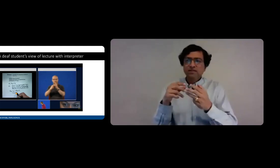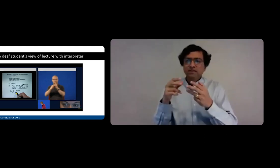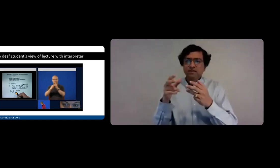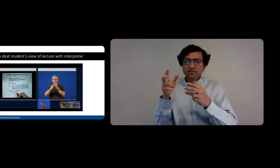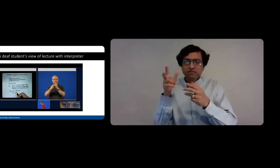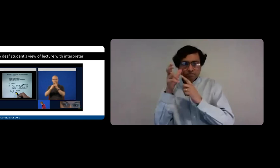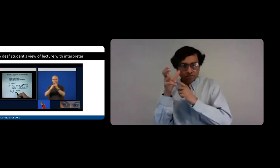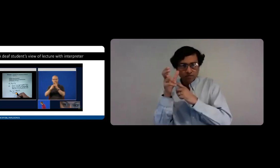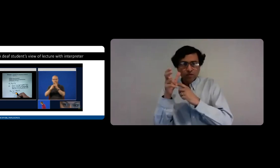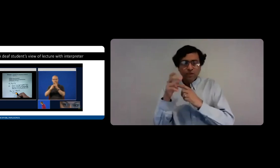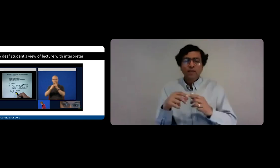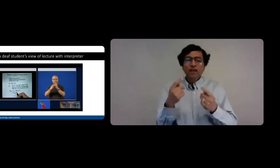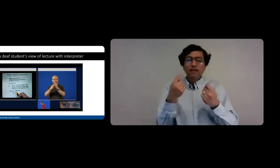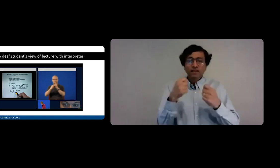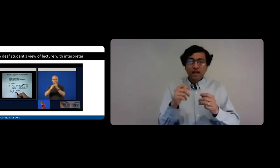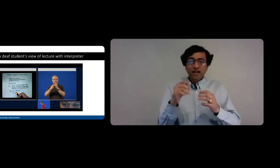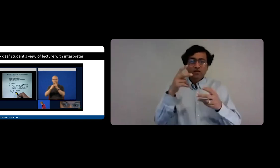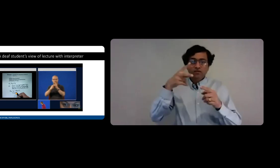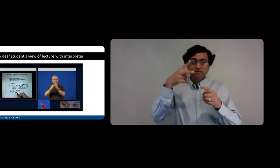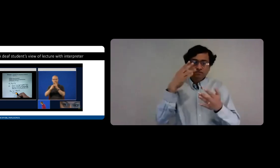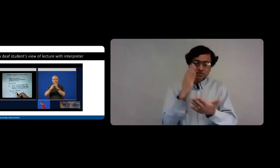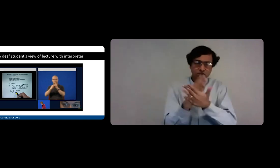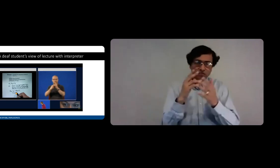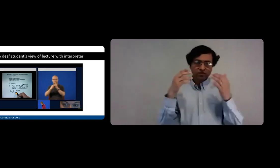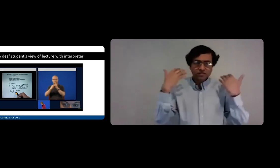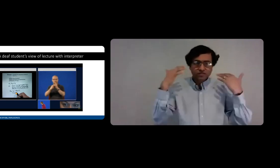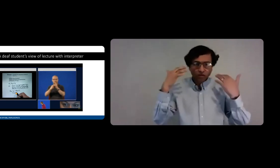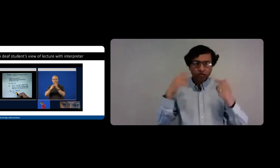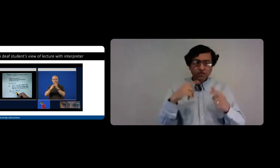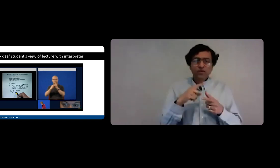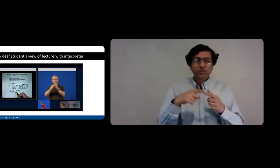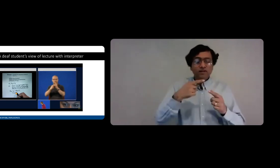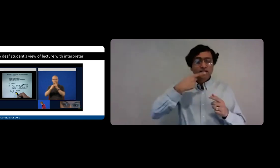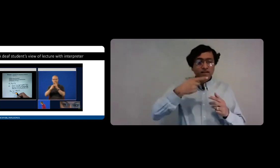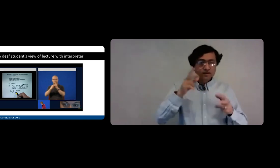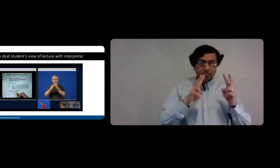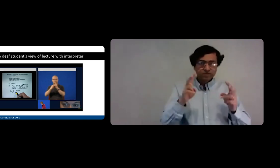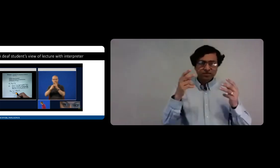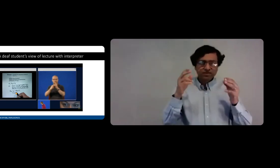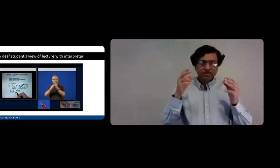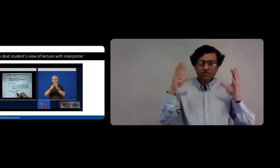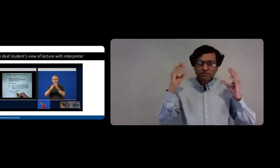And it's impossible to catch all of that.